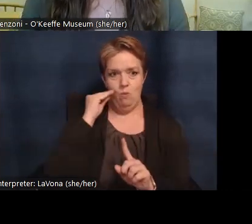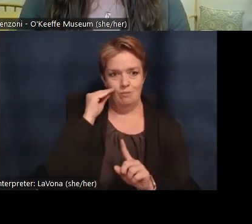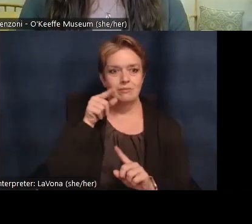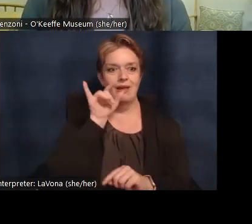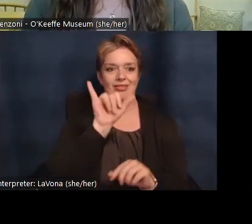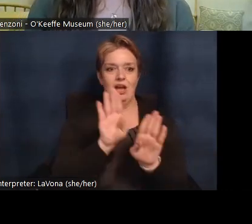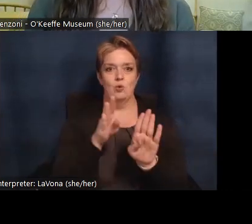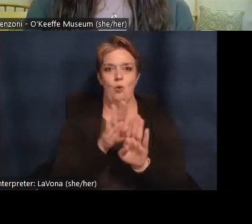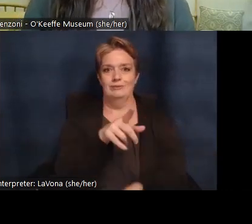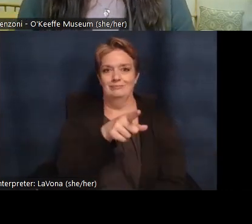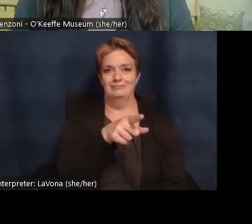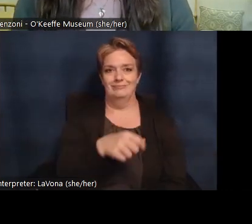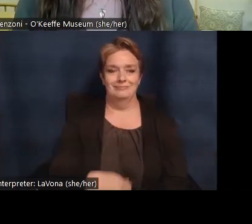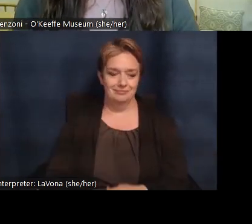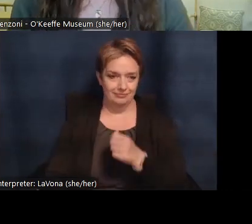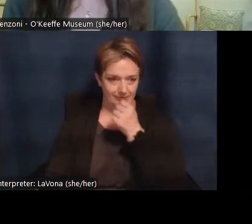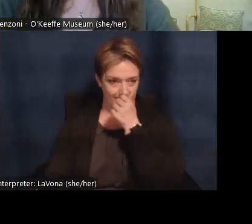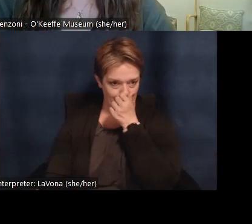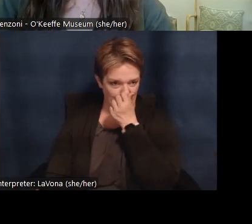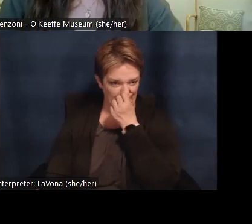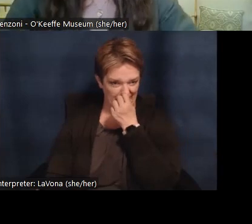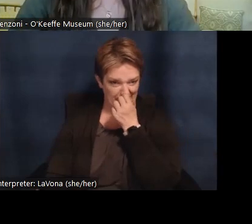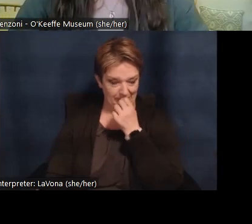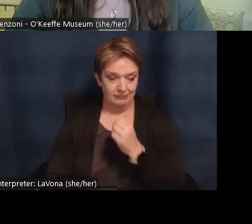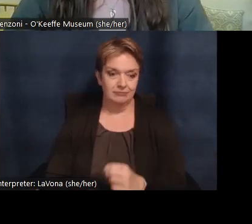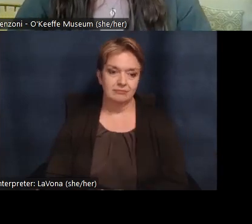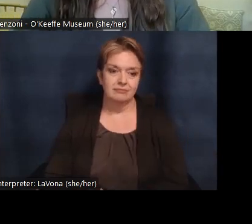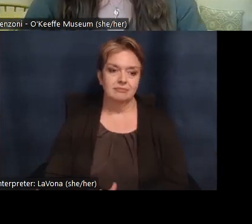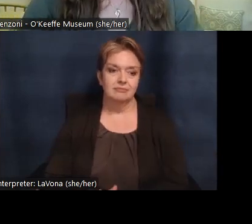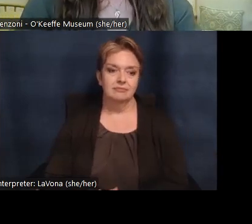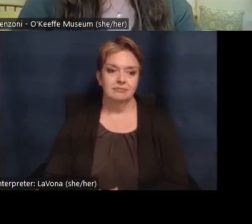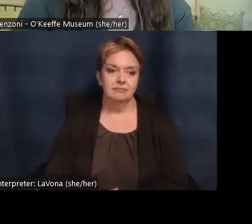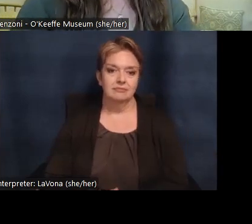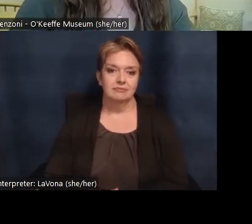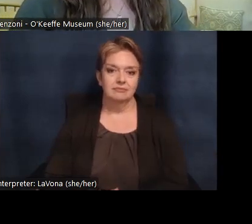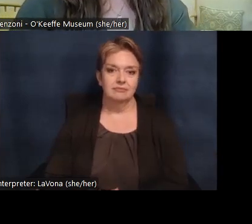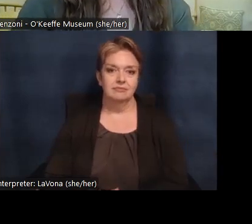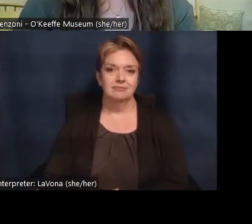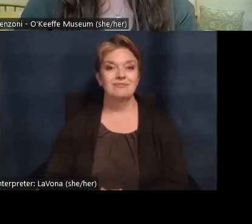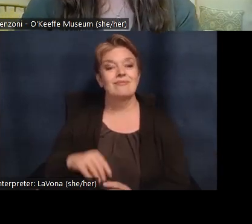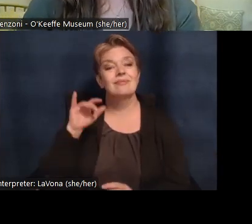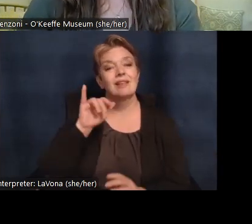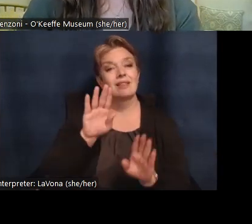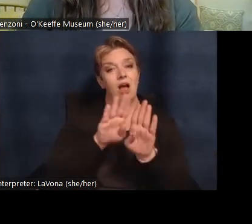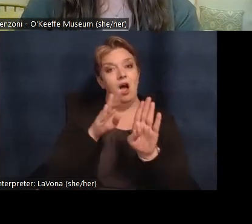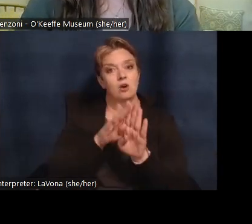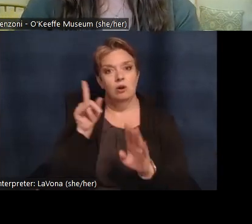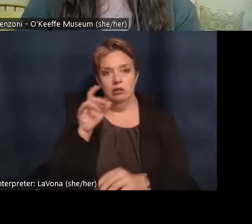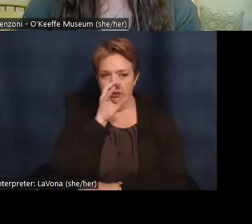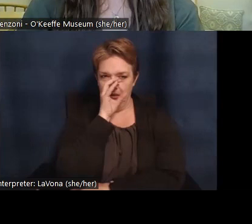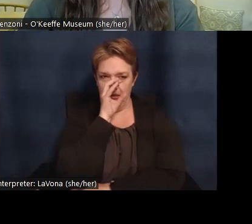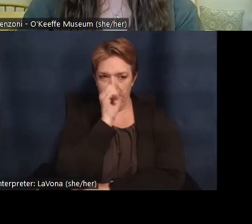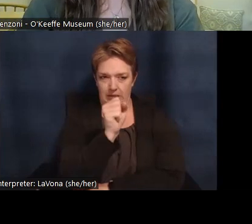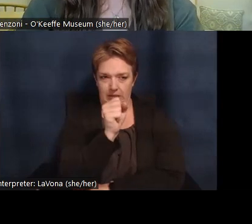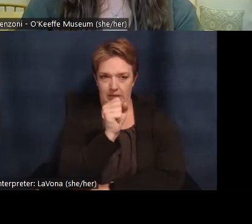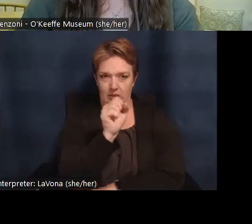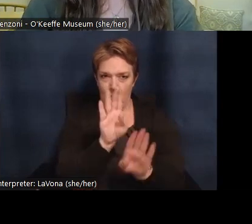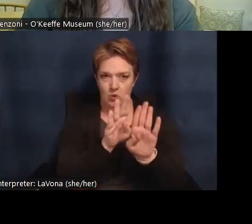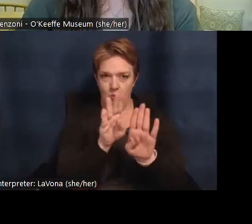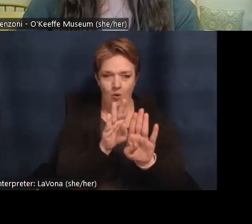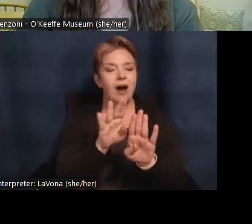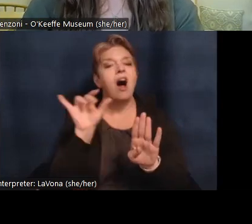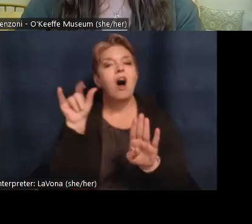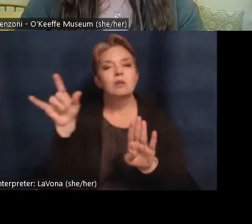This door, however, was not the only area of interest; it was actually the wall around the door as well.